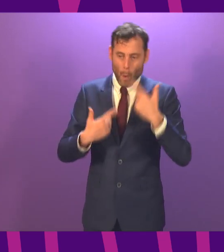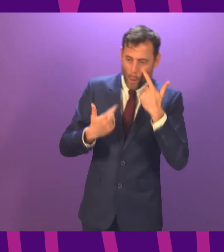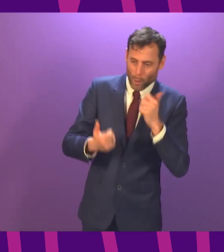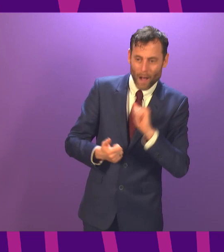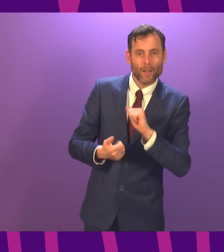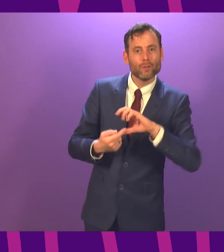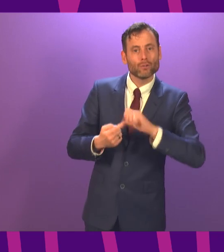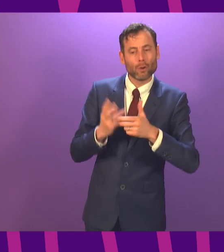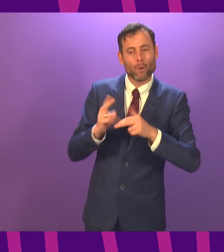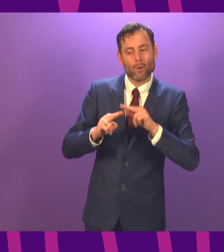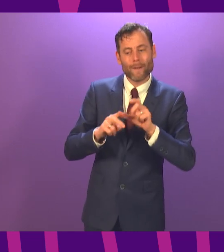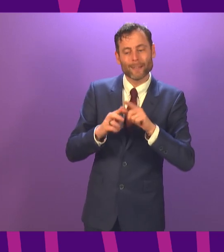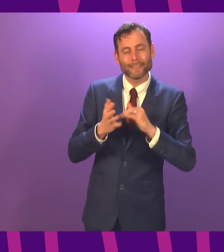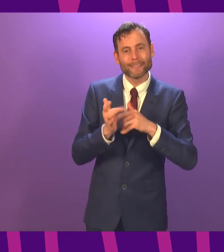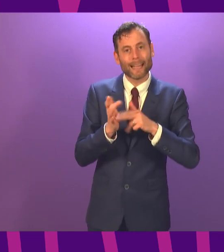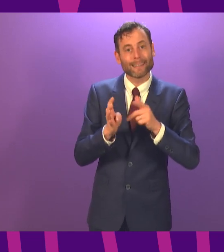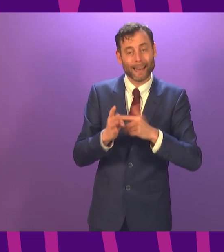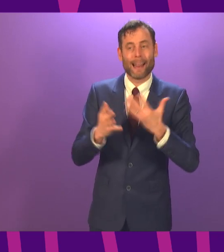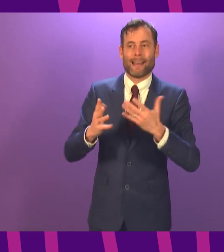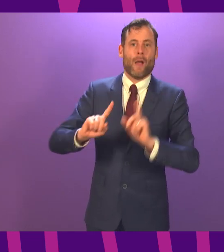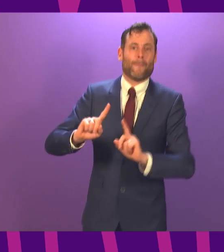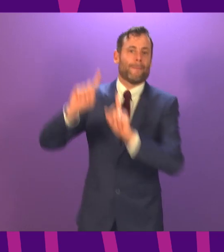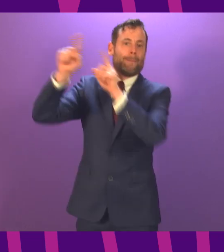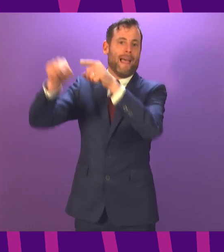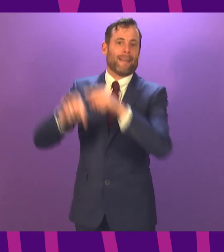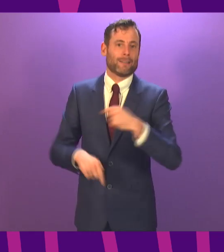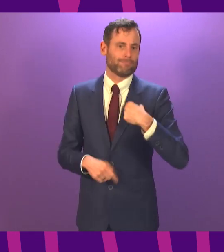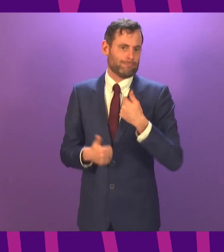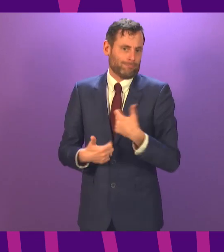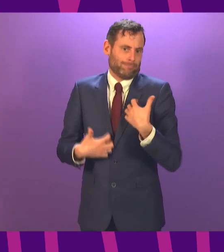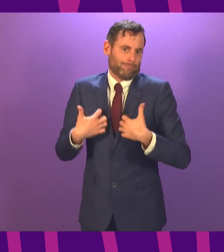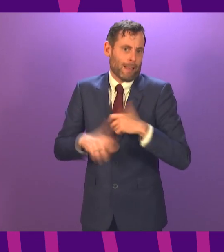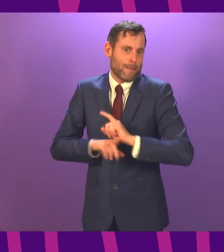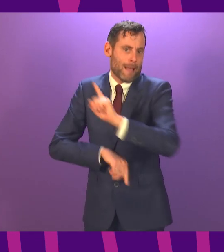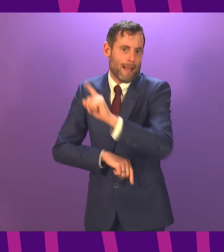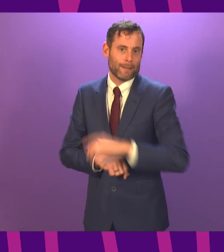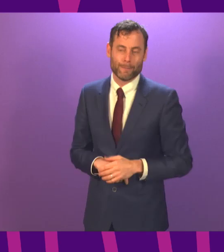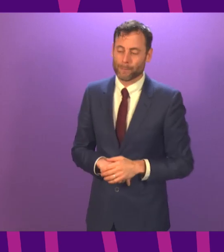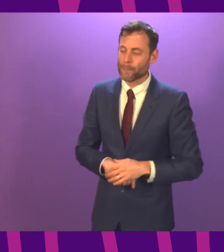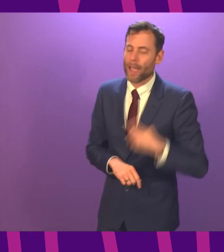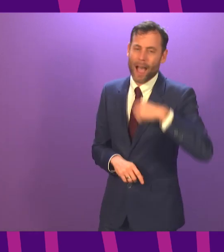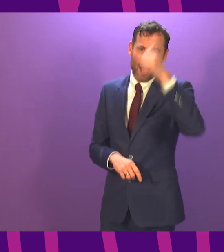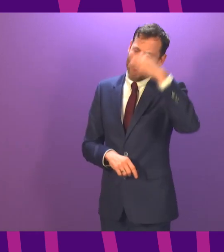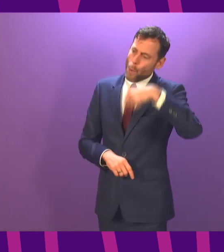sure that everybody will be delighted—[Interruption.] Well, I am sure that the Edinburgh members